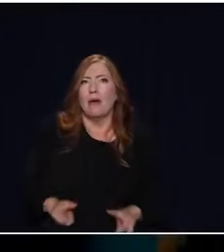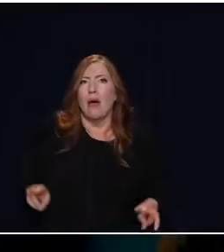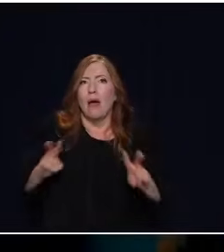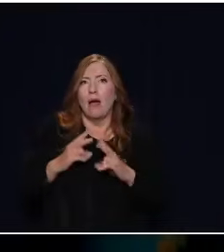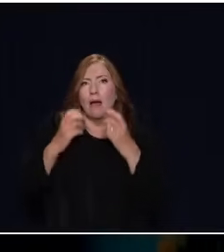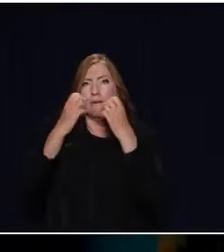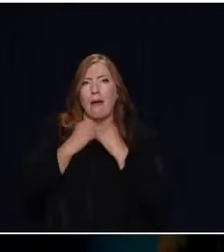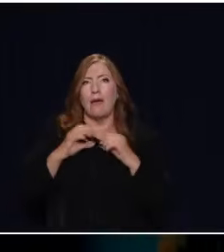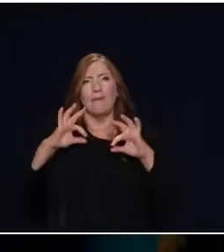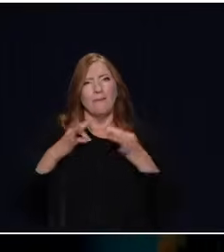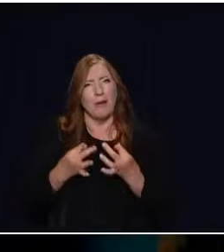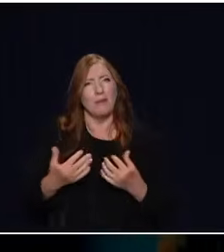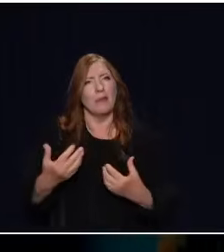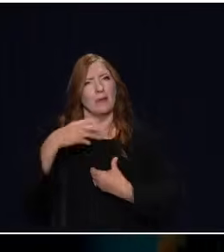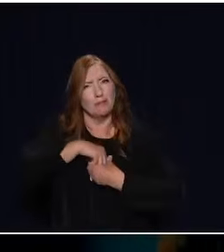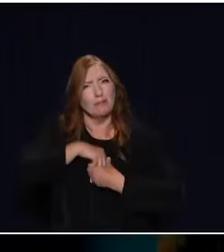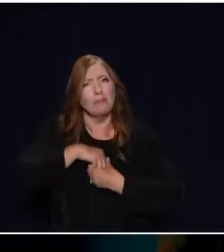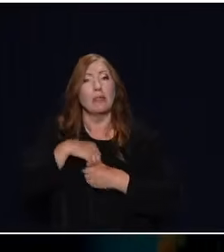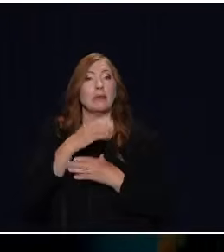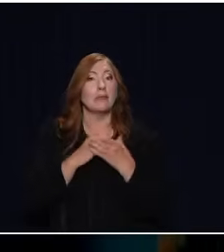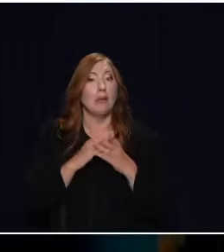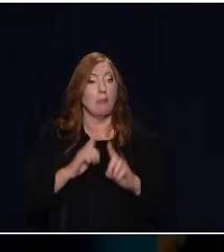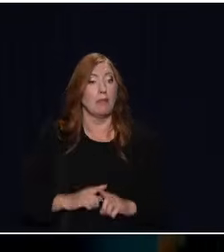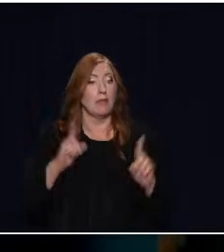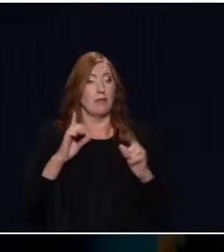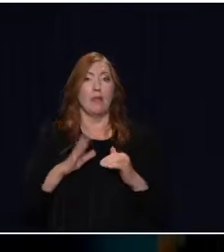ONE ON THE REASONS I MAKE